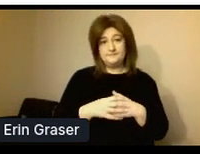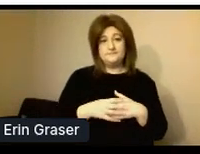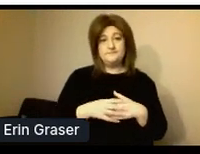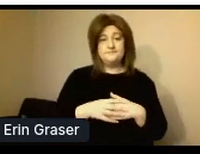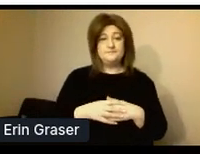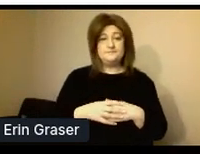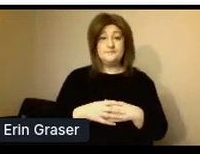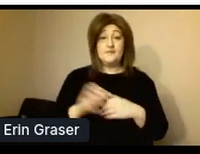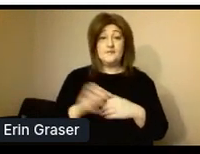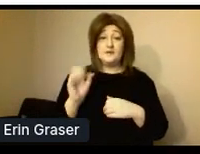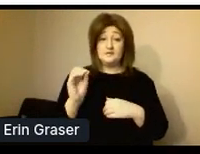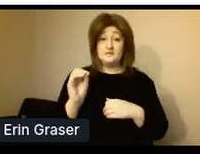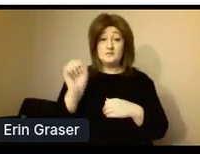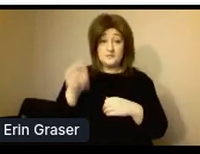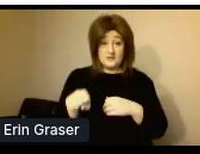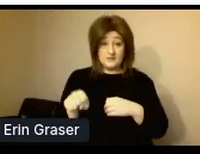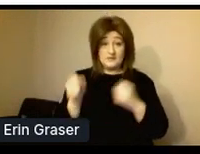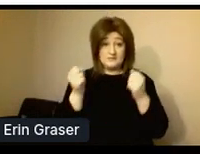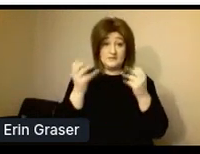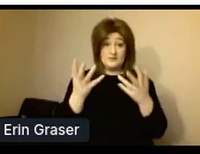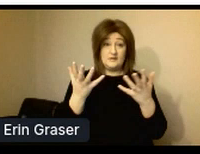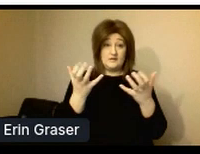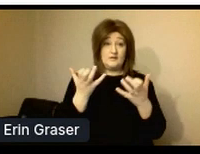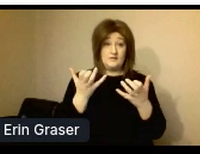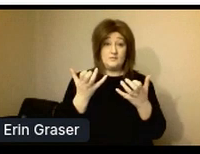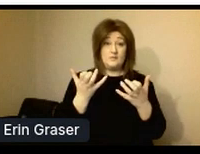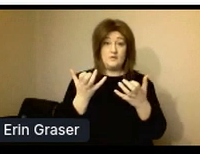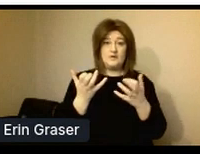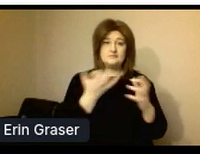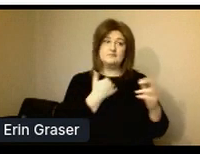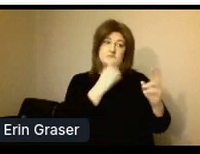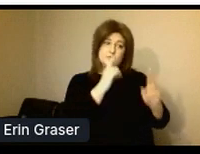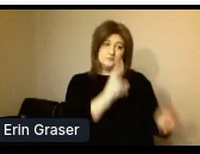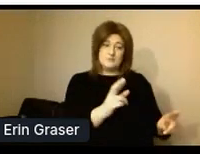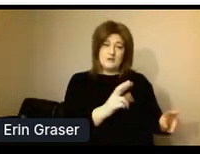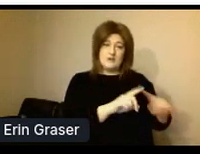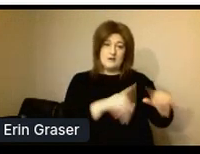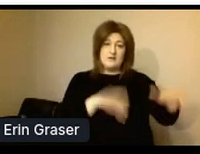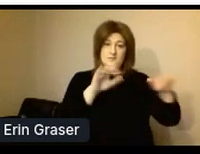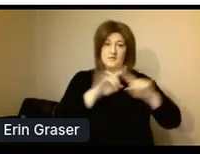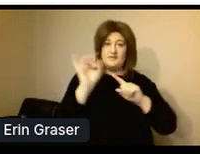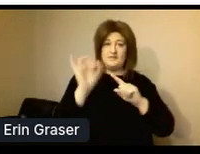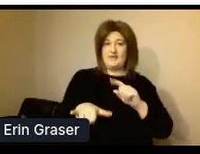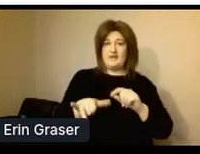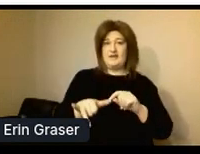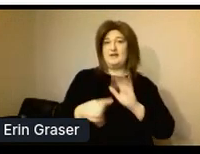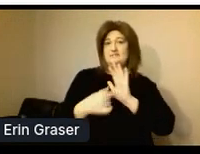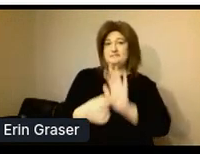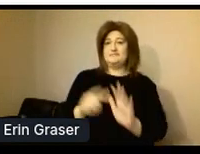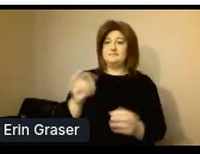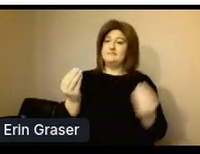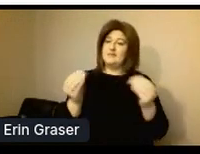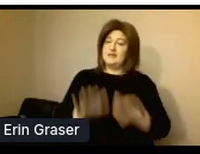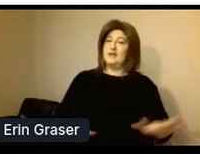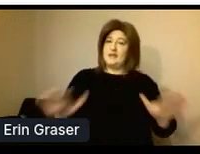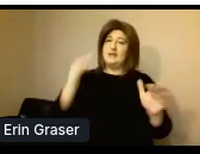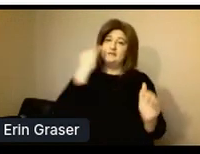So while I'd love to pay respects, I don't want this land acknowledgment just to be something that we say and move on.